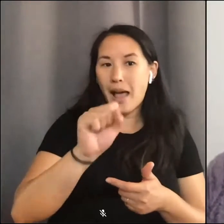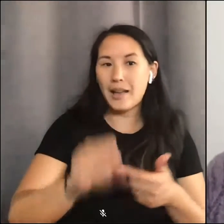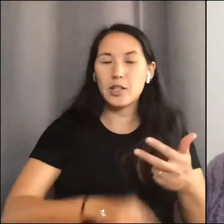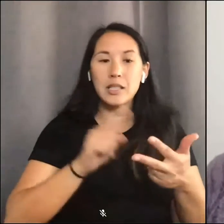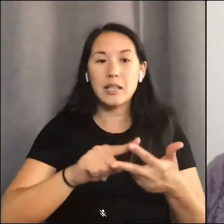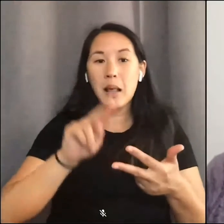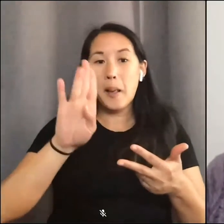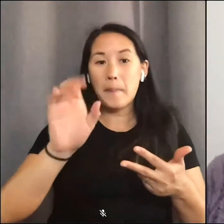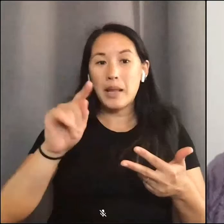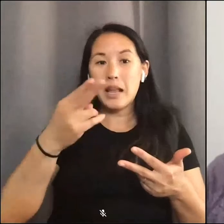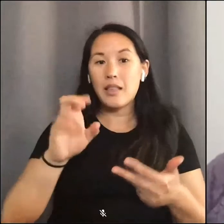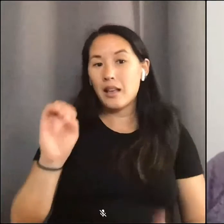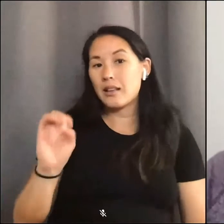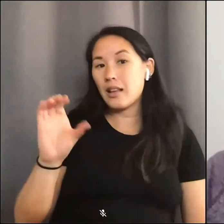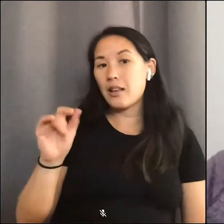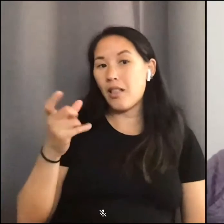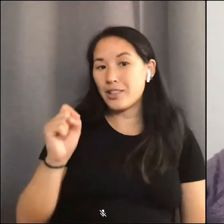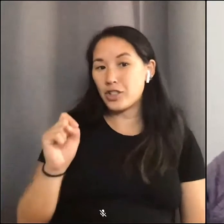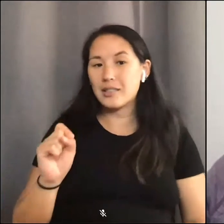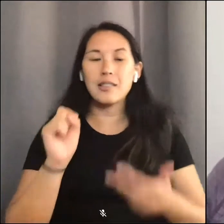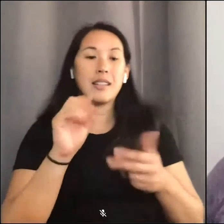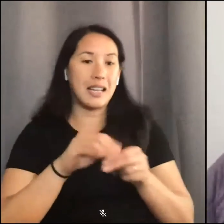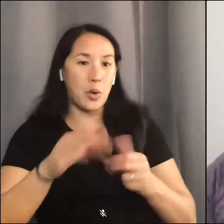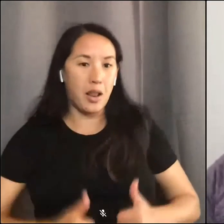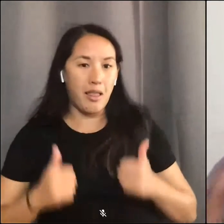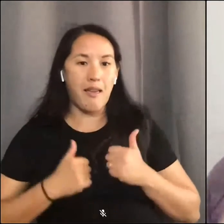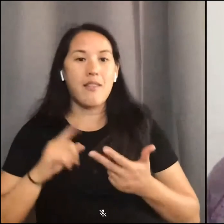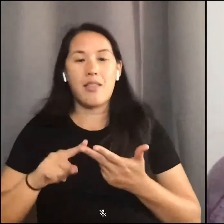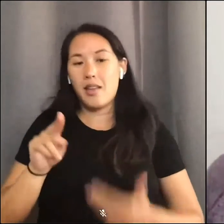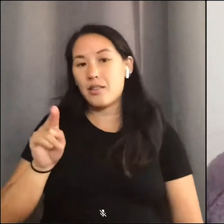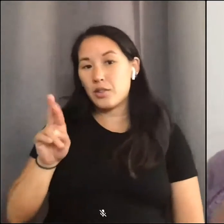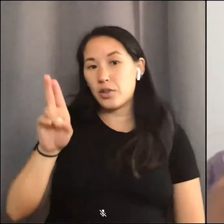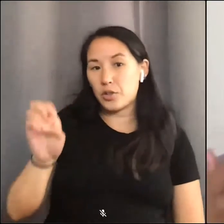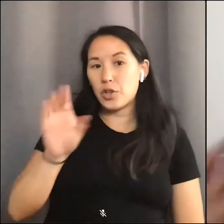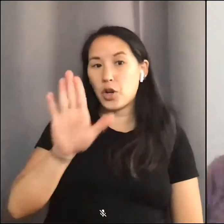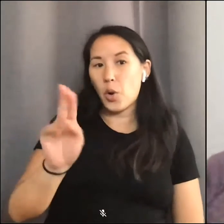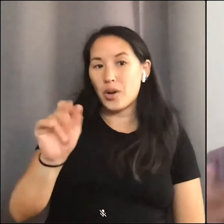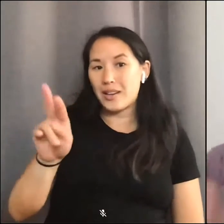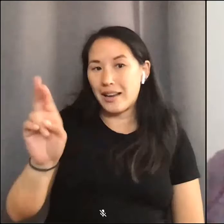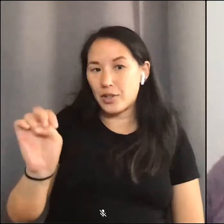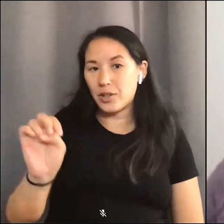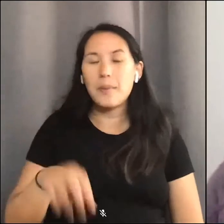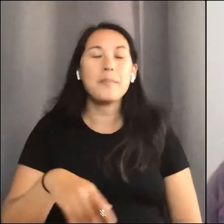your business and career in life um so i wanted to close up with with the three practical or the